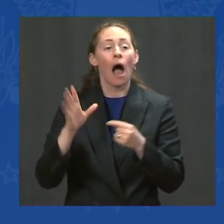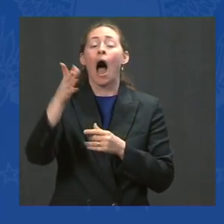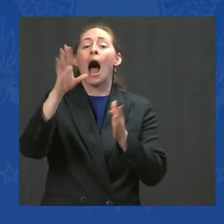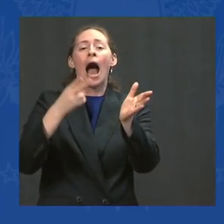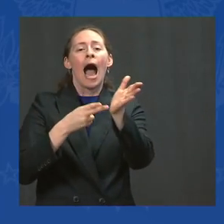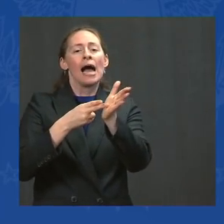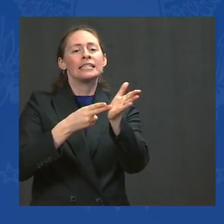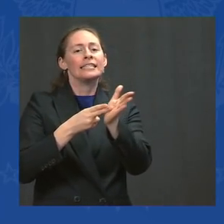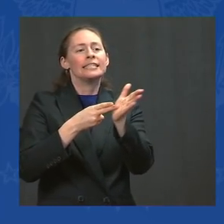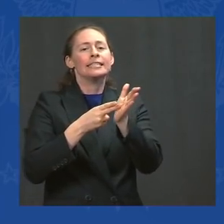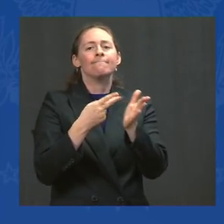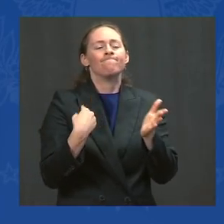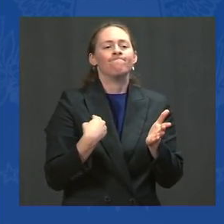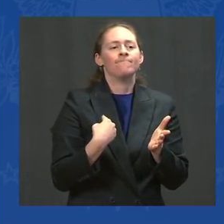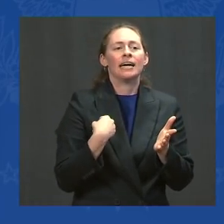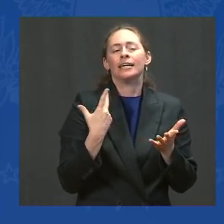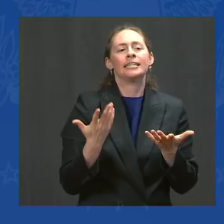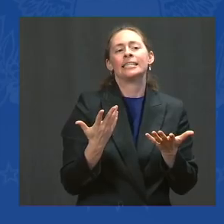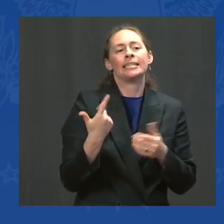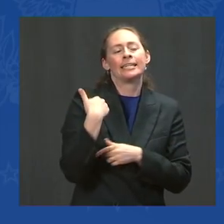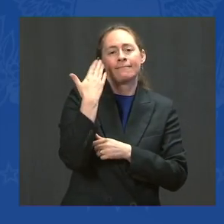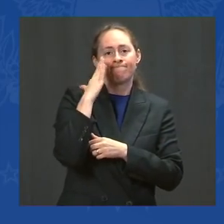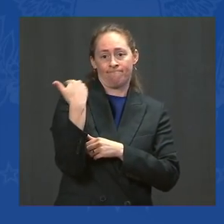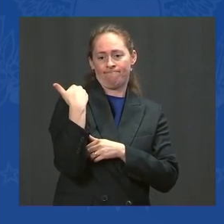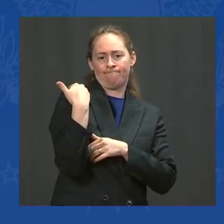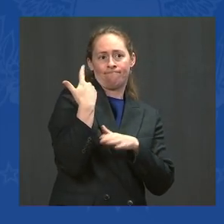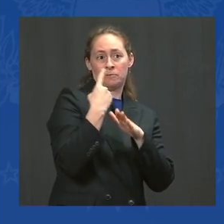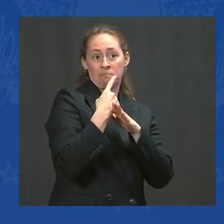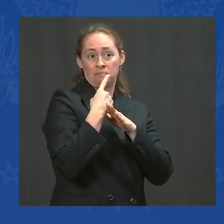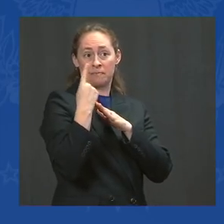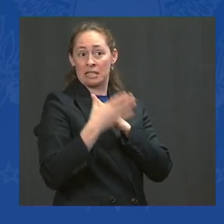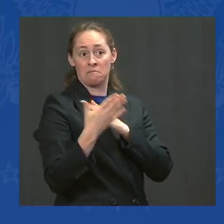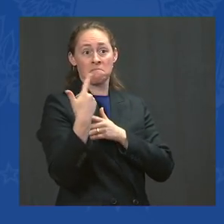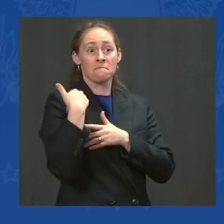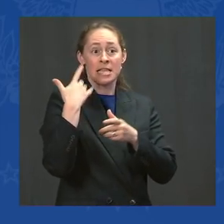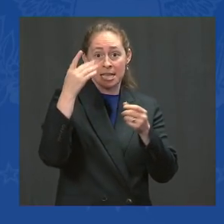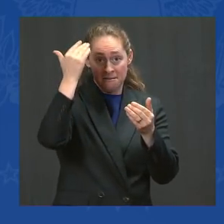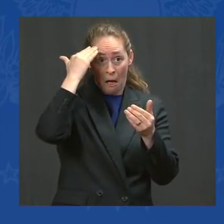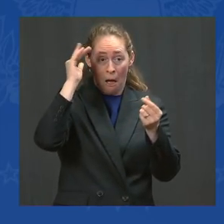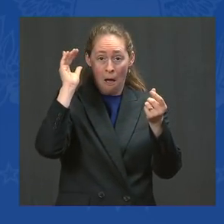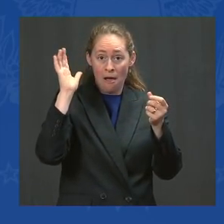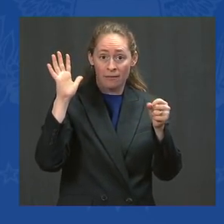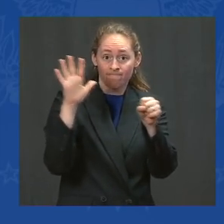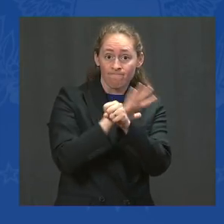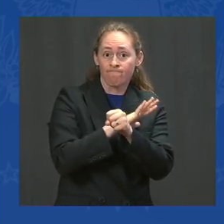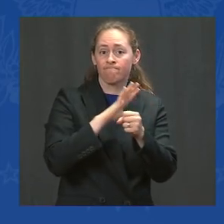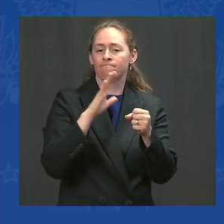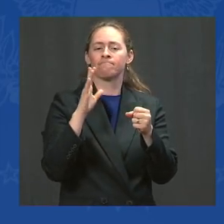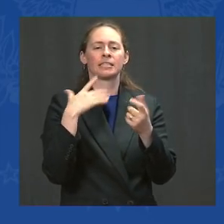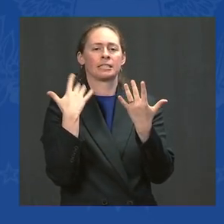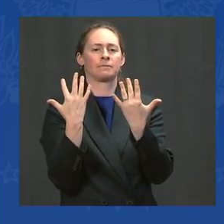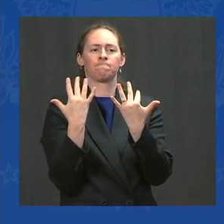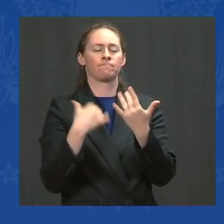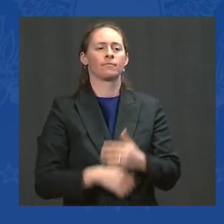Up to -- over the weekend, I don't think they had. But I don't know. I don't know the answer to that question. The Press: Will you hold them accountable if they don't do more to stop the spread?